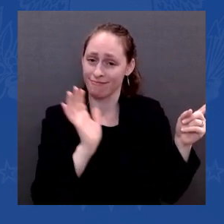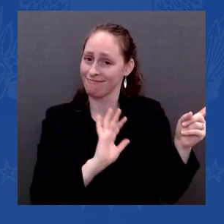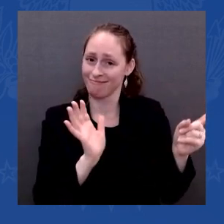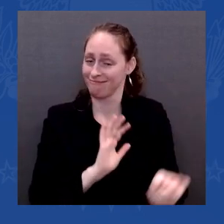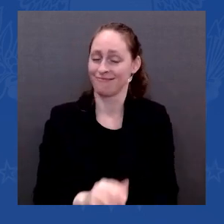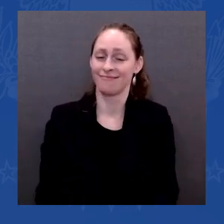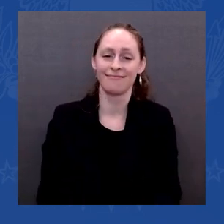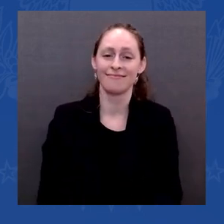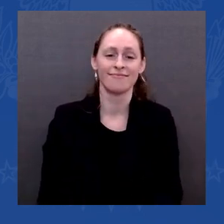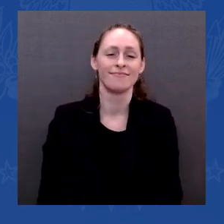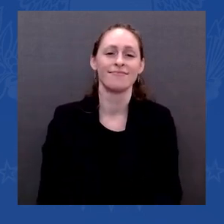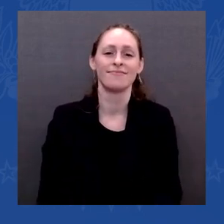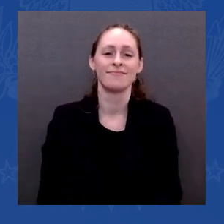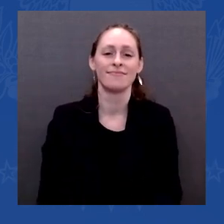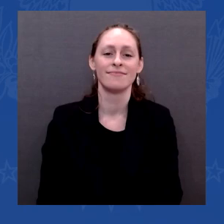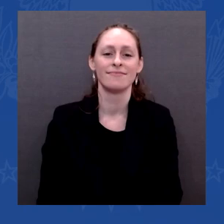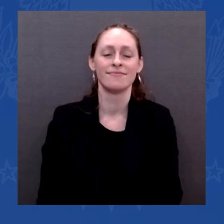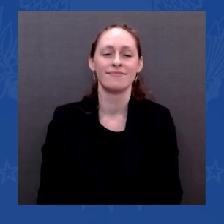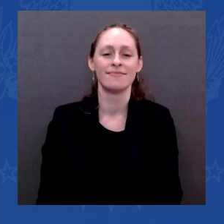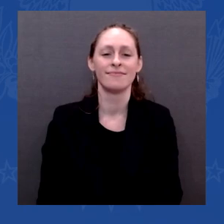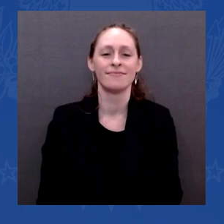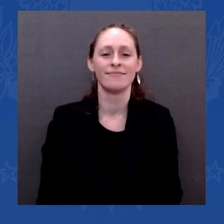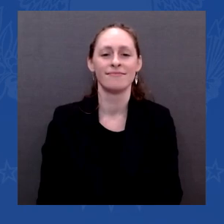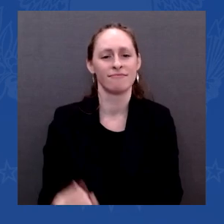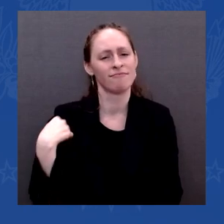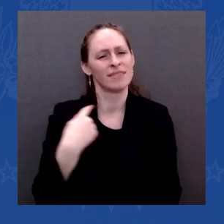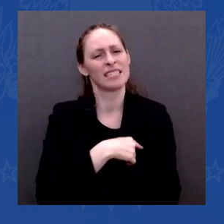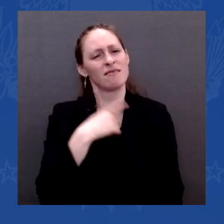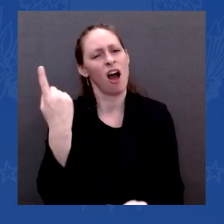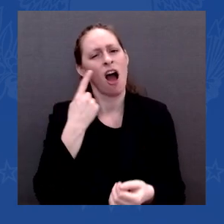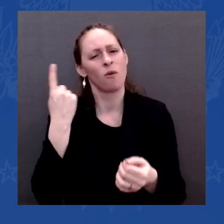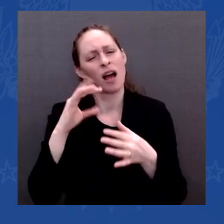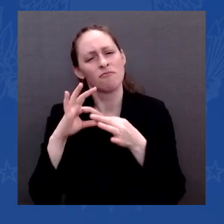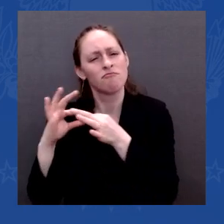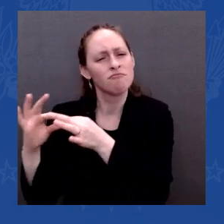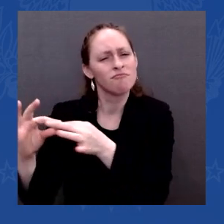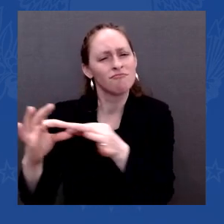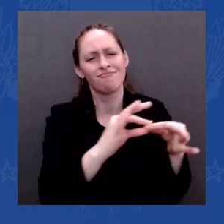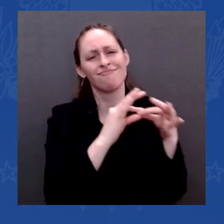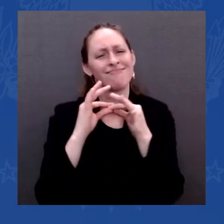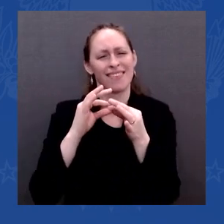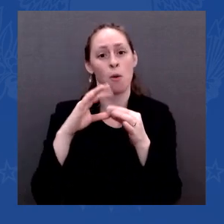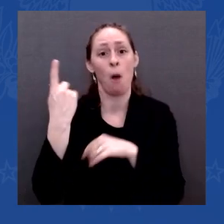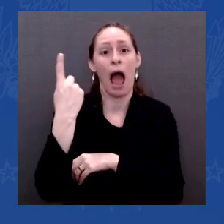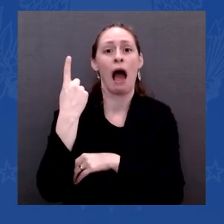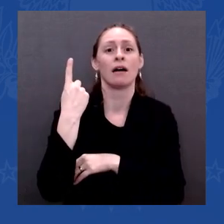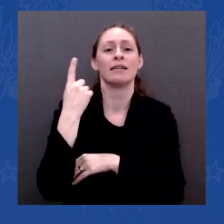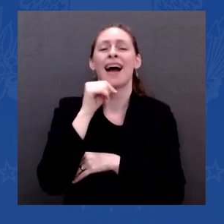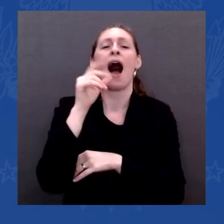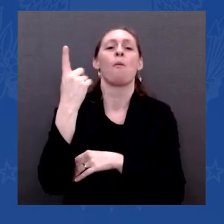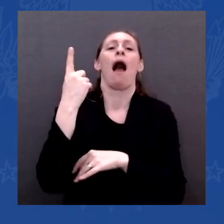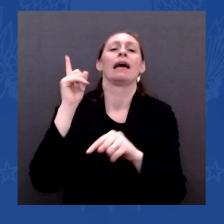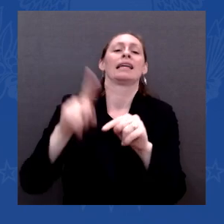there’s not a damn thing we can’t do -- Democrat and Republican. Thank you all. May God bless you.